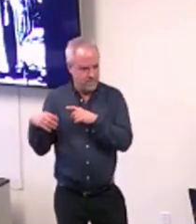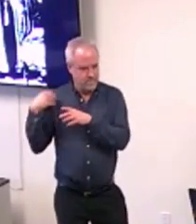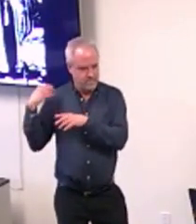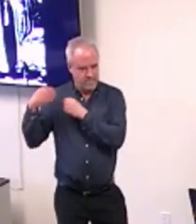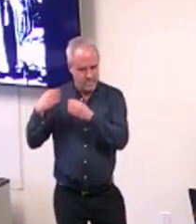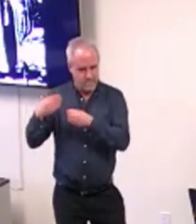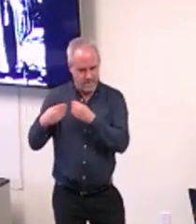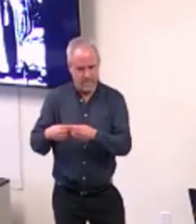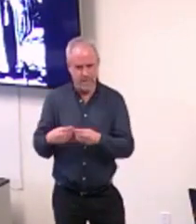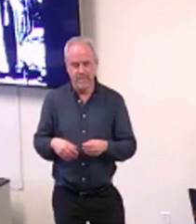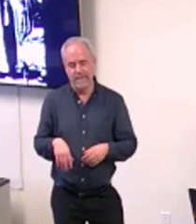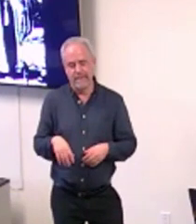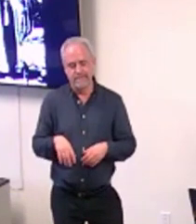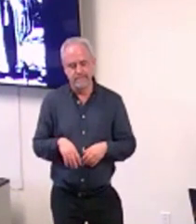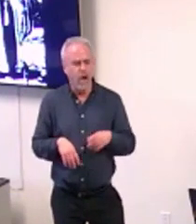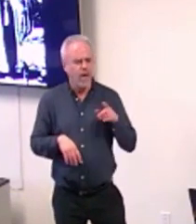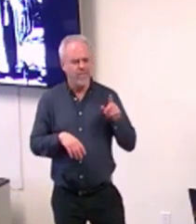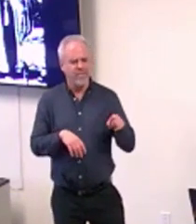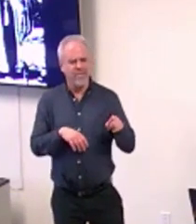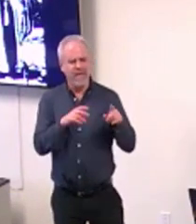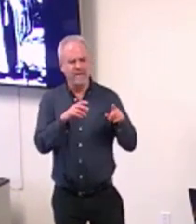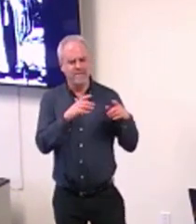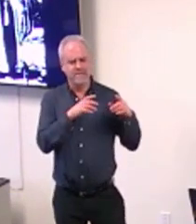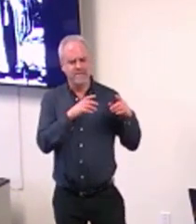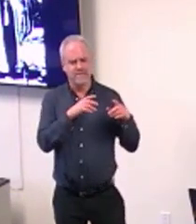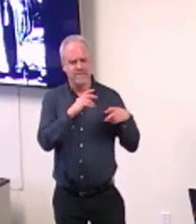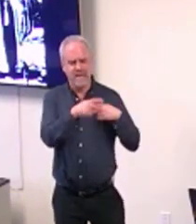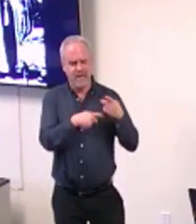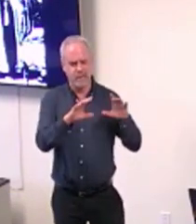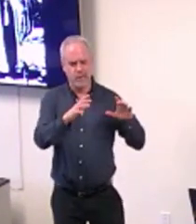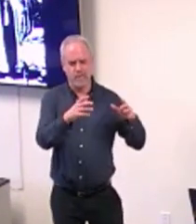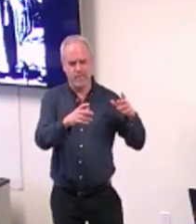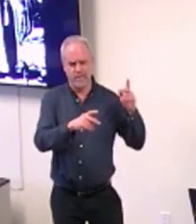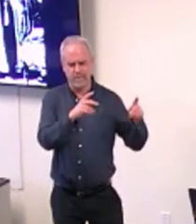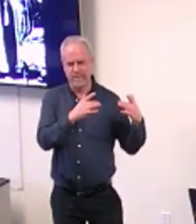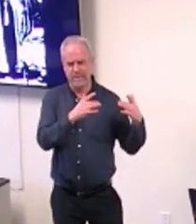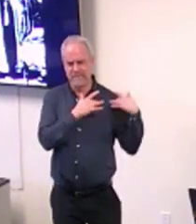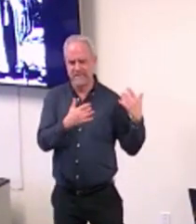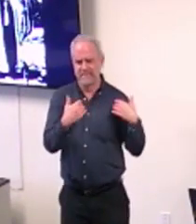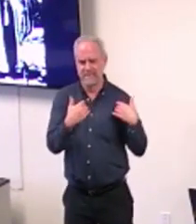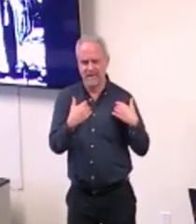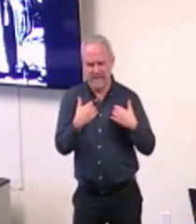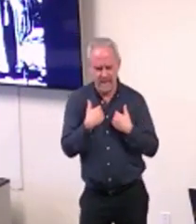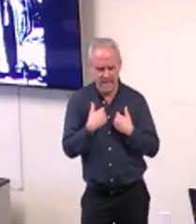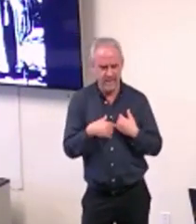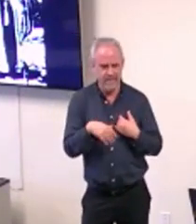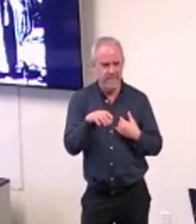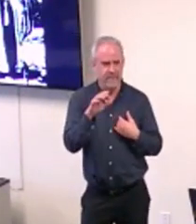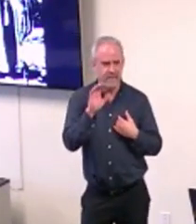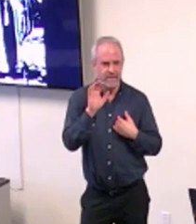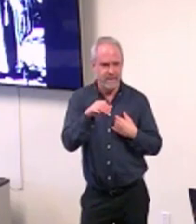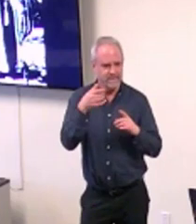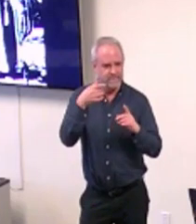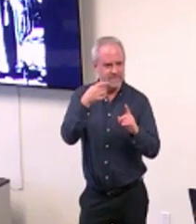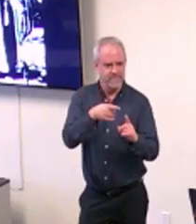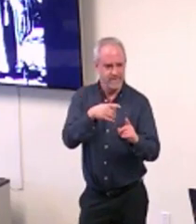As opposed to wow, your mother is concerned about you day and night. Because if you step out of the house, you might get shot and killed by cops?